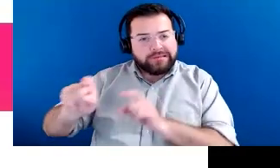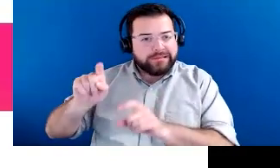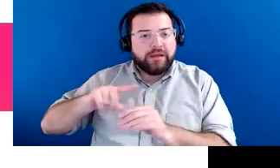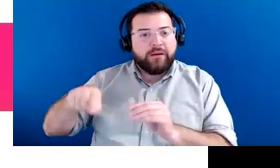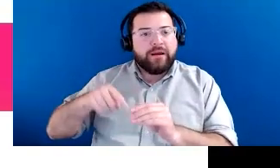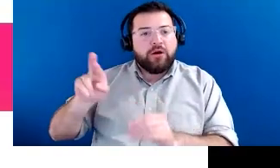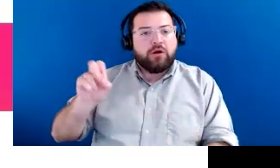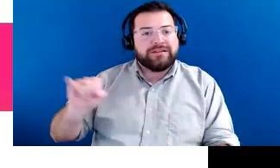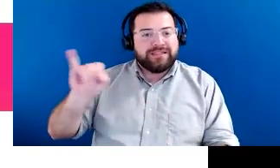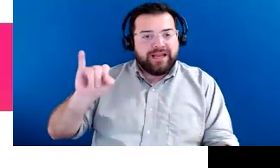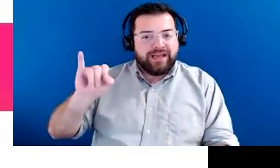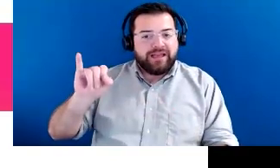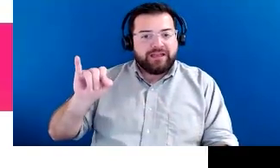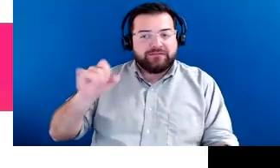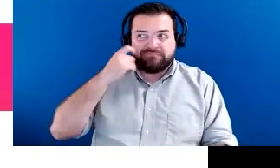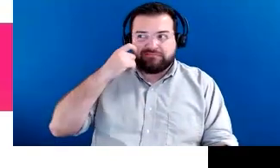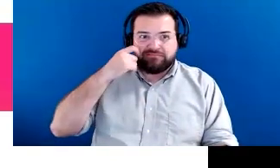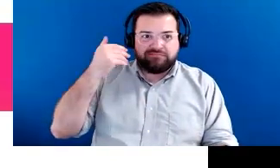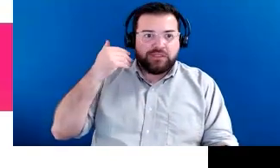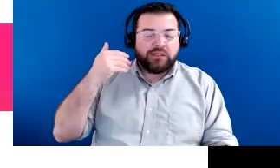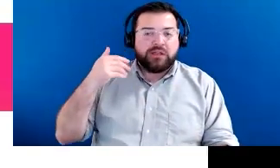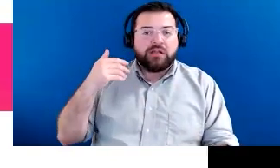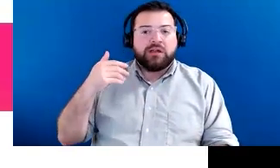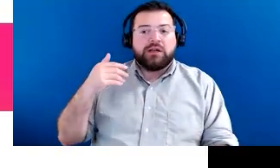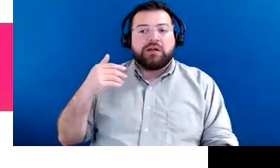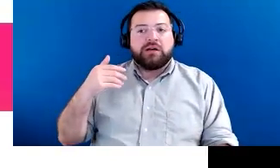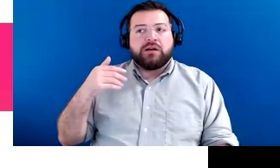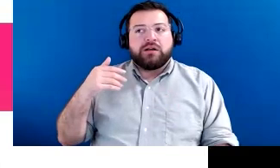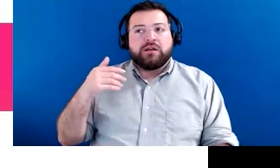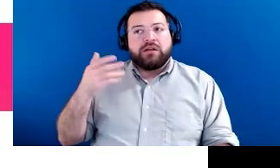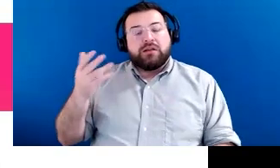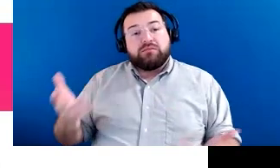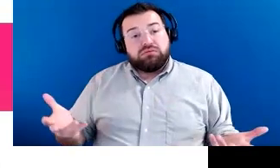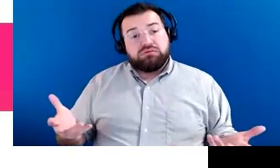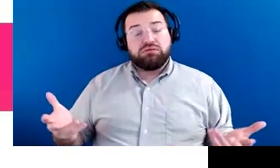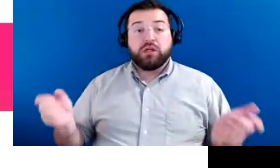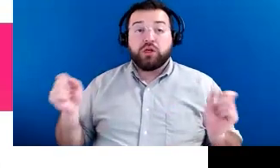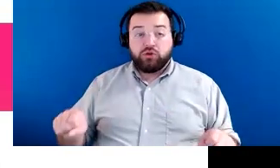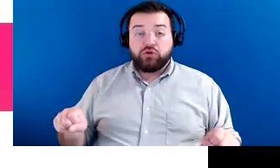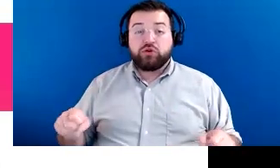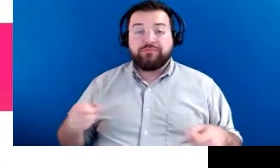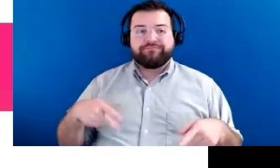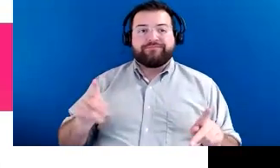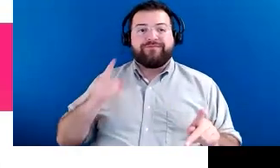And so, you know what? There could very well be the opportunity for us to create something